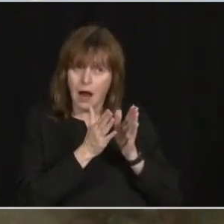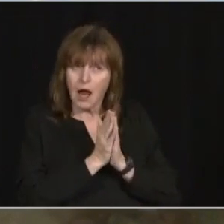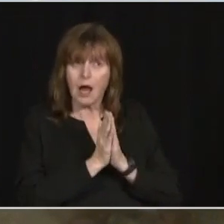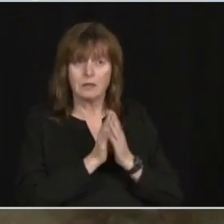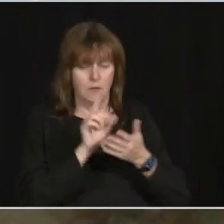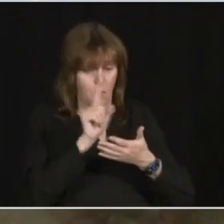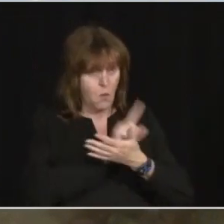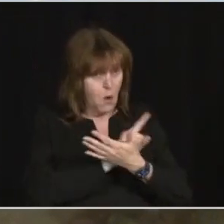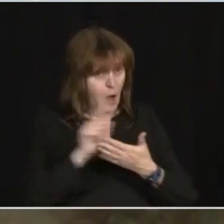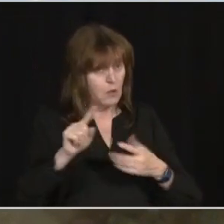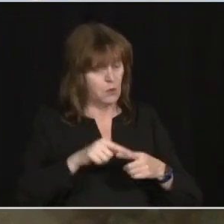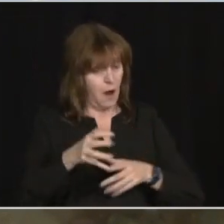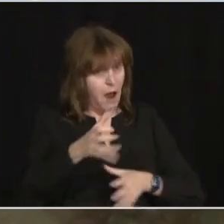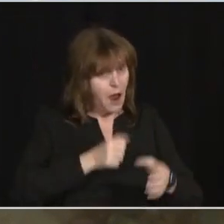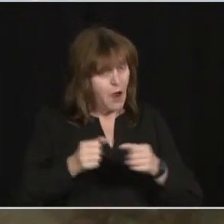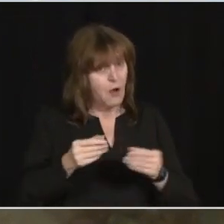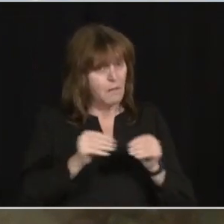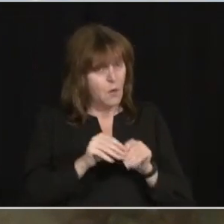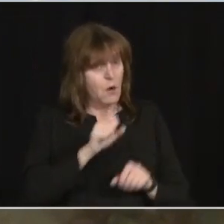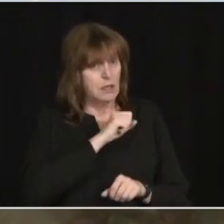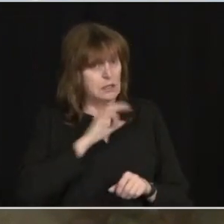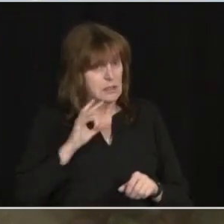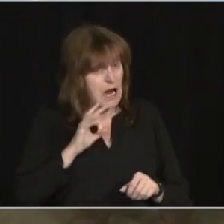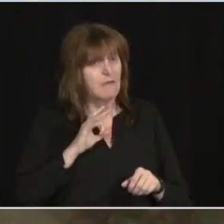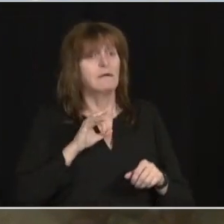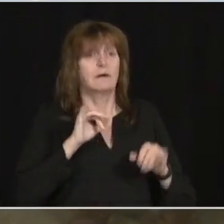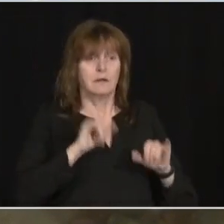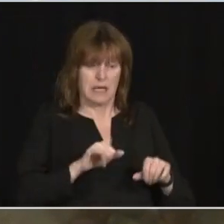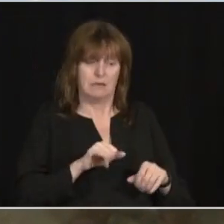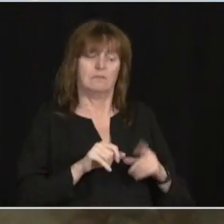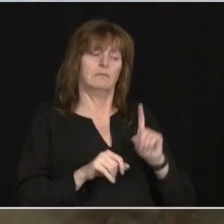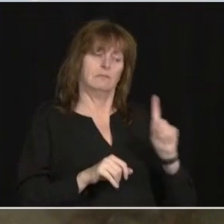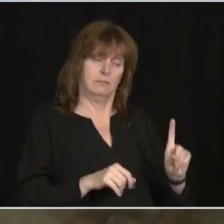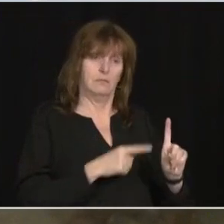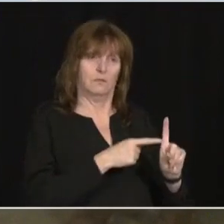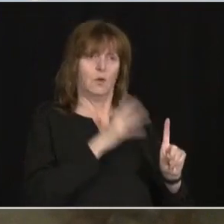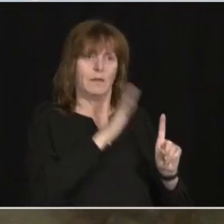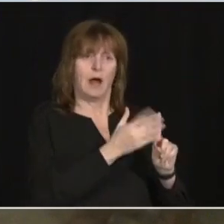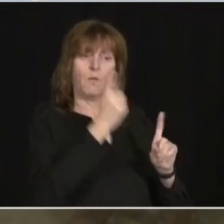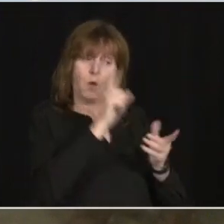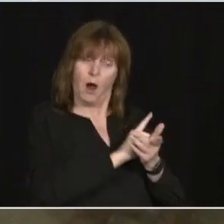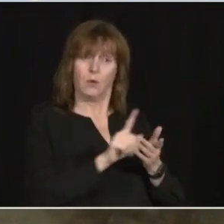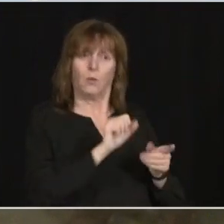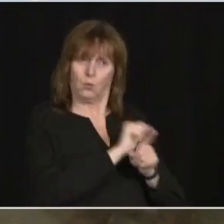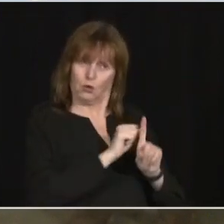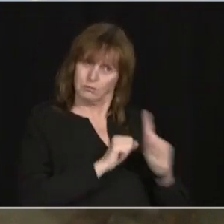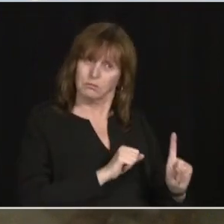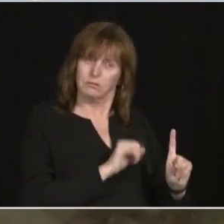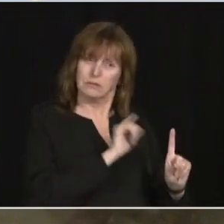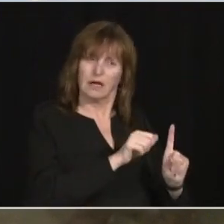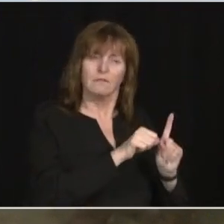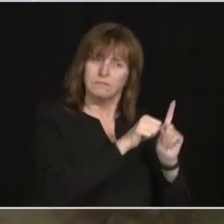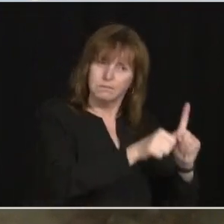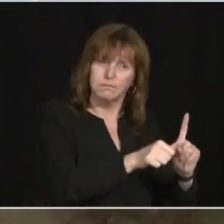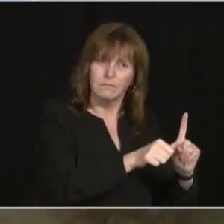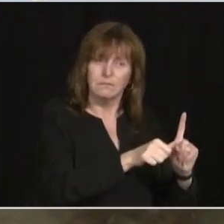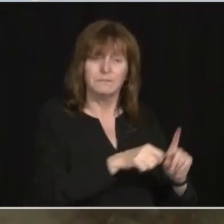As for the PPE, we're getting PPE to long-term care homes within 24 hours. I've never heard of long-term care,